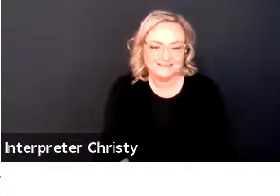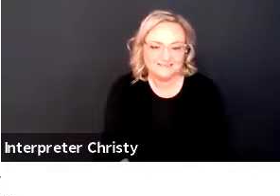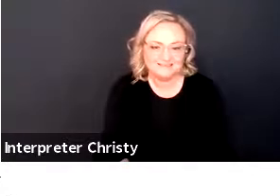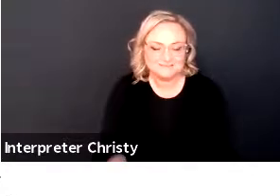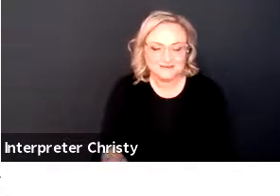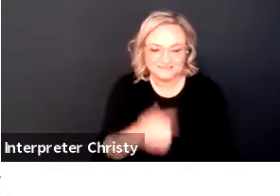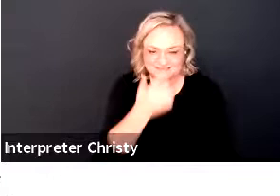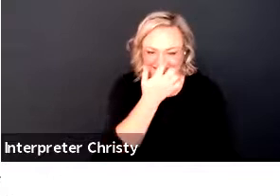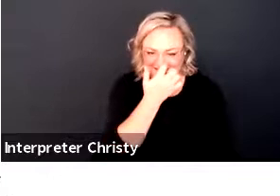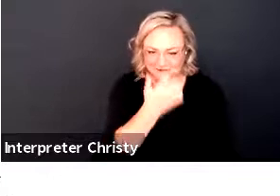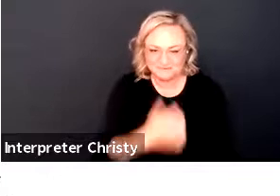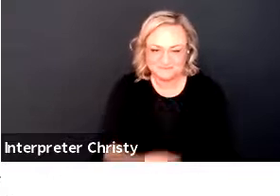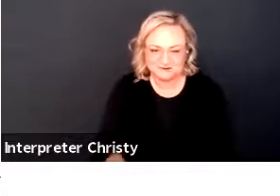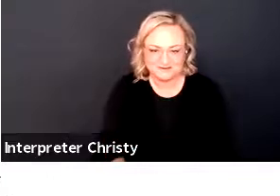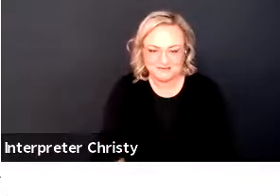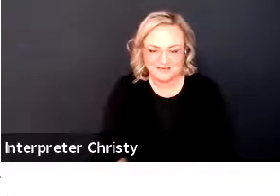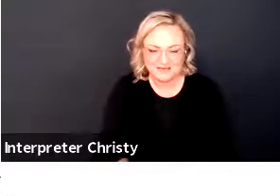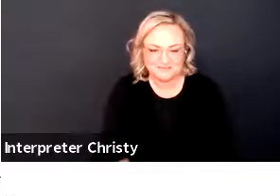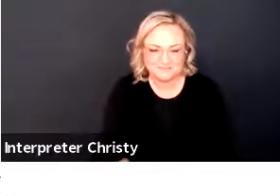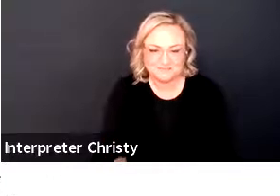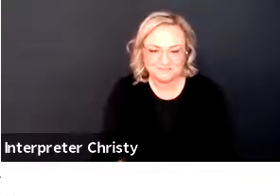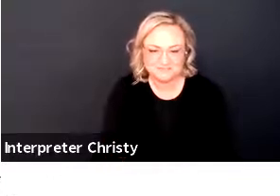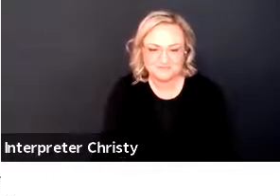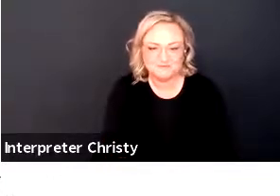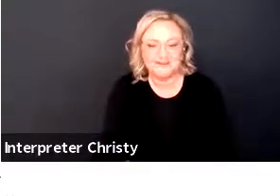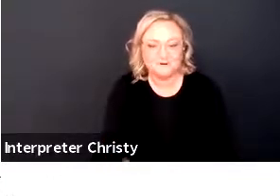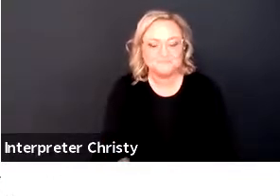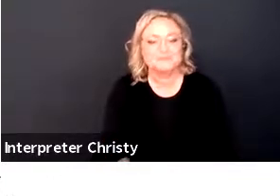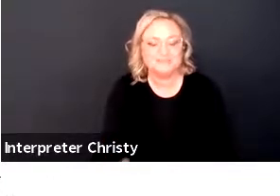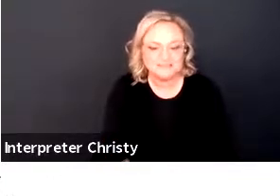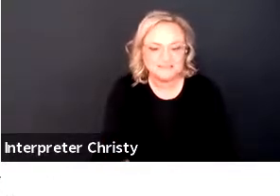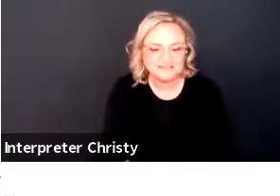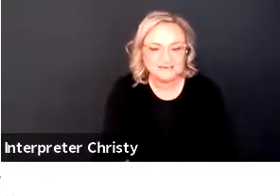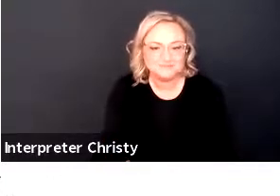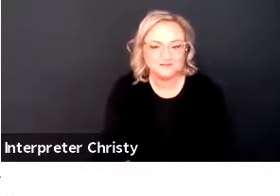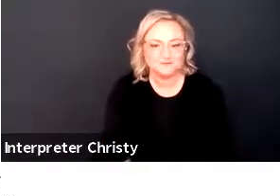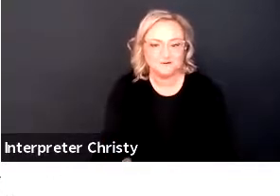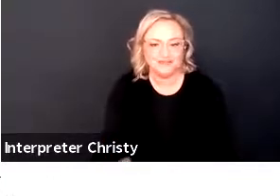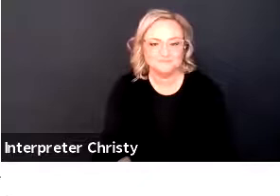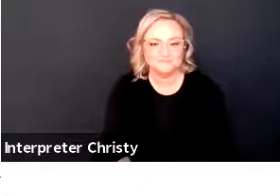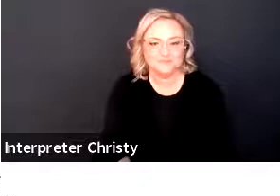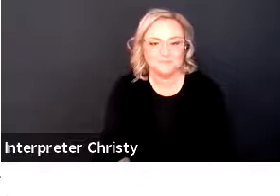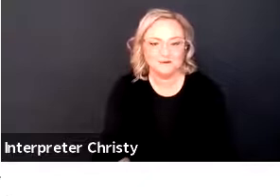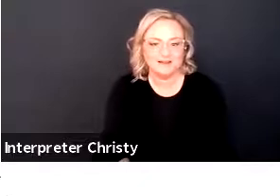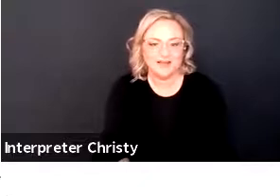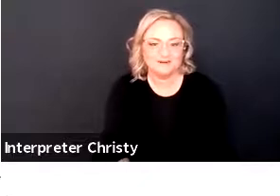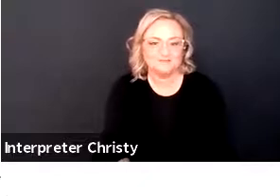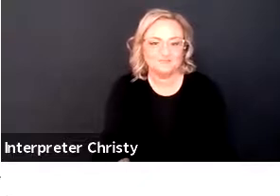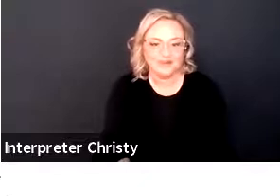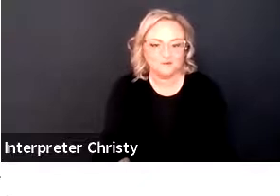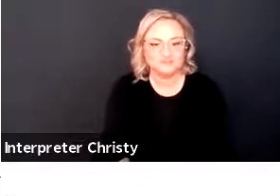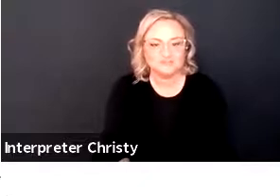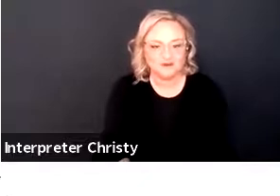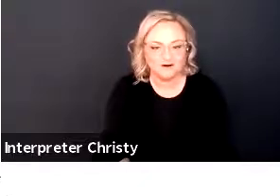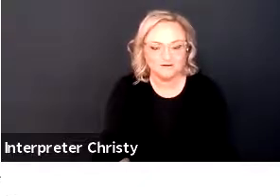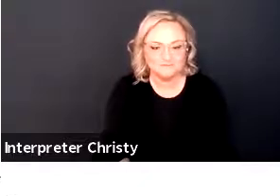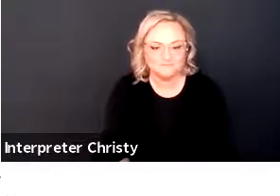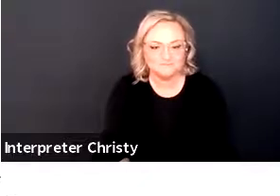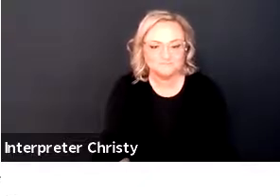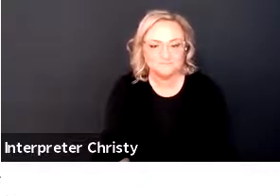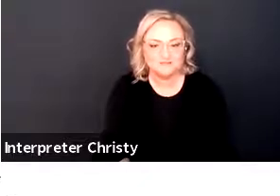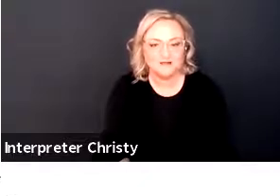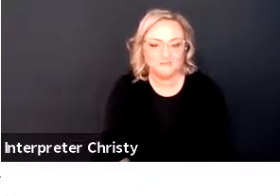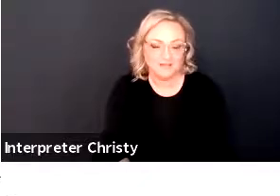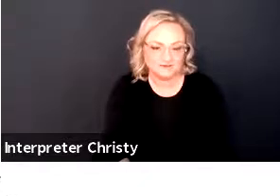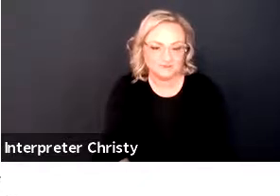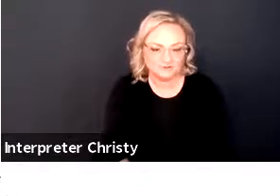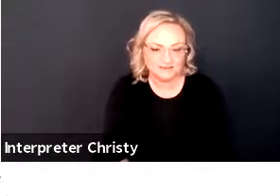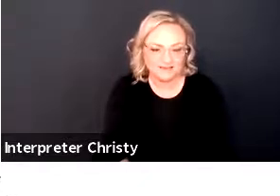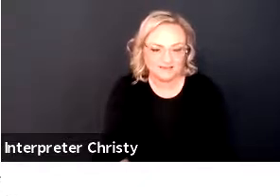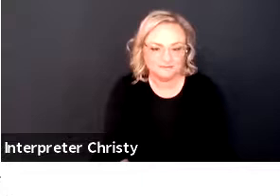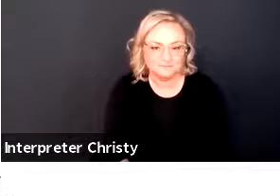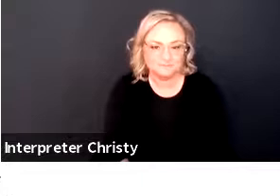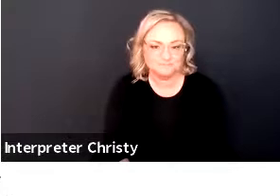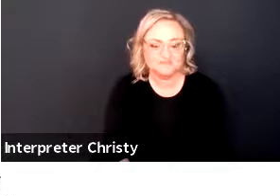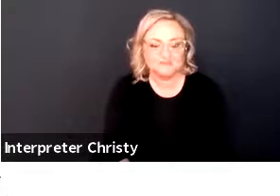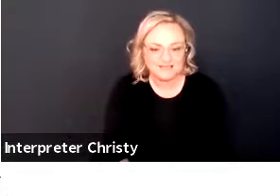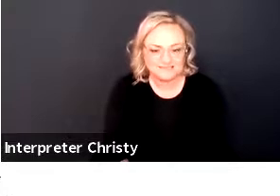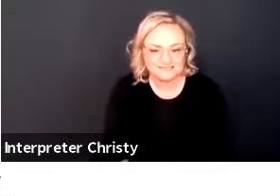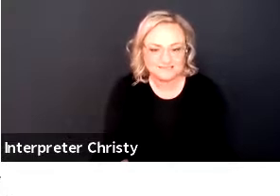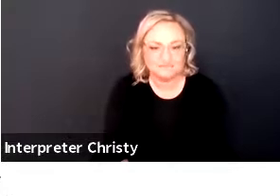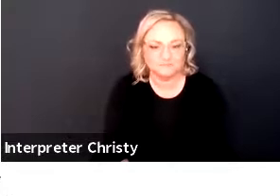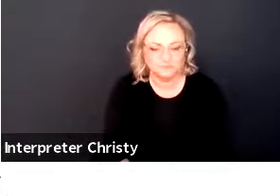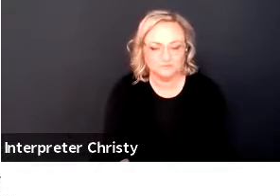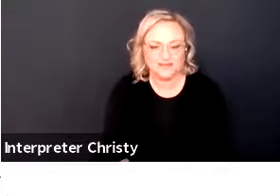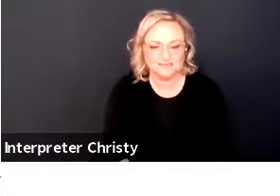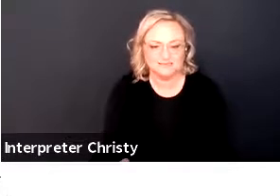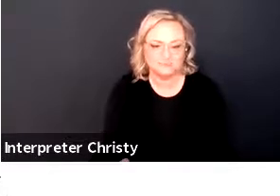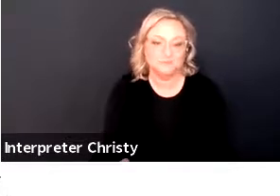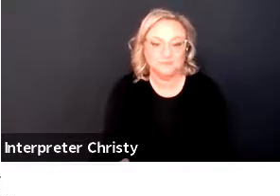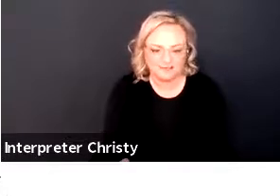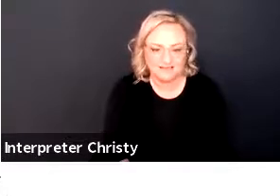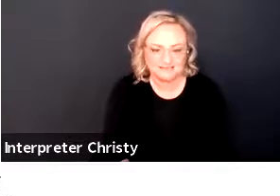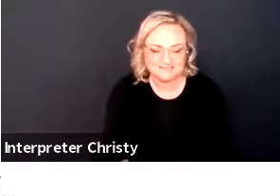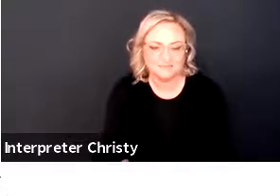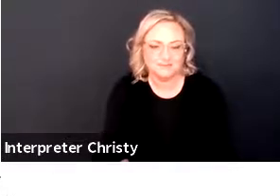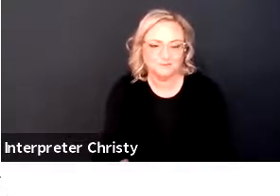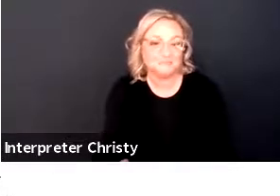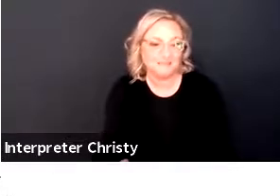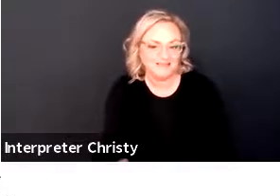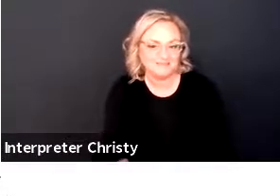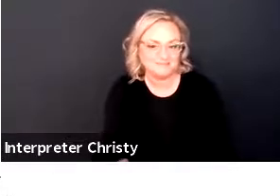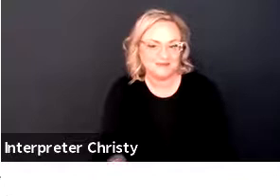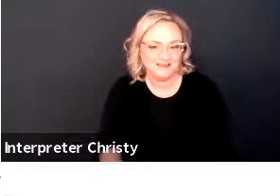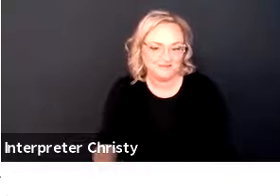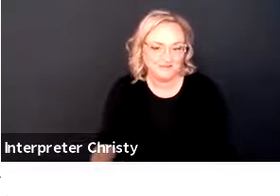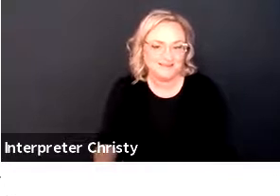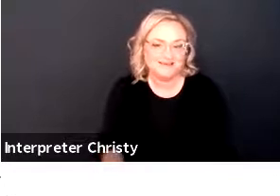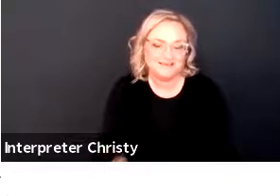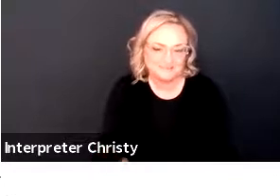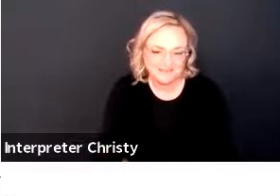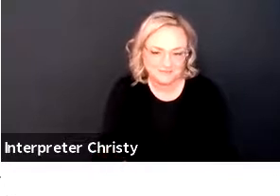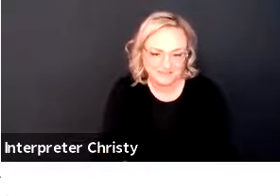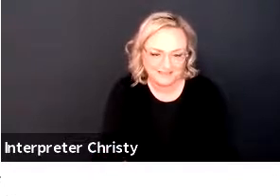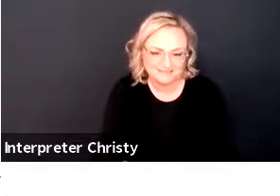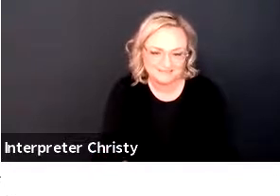Interpreter Christy : This is my sign name i'm sorry something was just moving there, but this is my sign in the on the forehead i'm wearing a flowered shawl a black turtleneck glasses, I have some blue glasses blue and black glasses, a green plant behind me a snake plant.